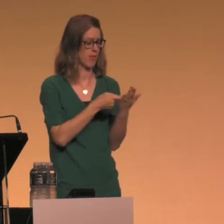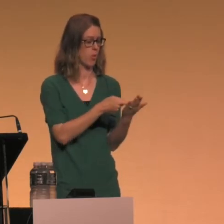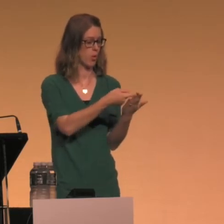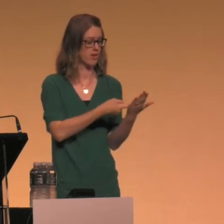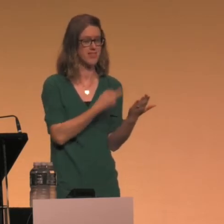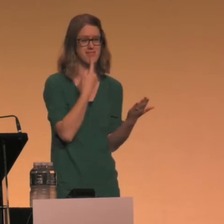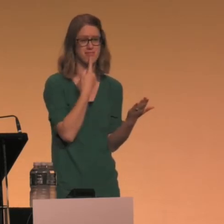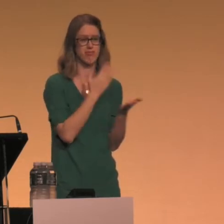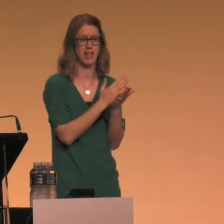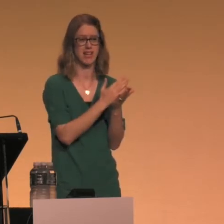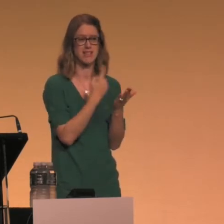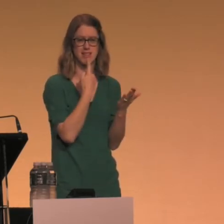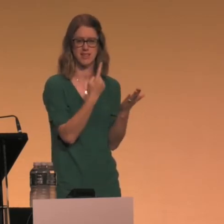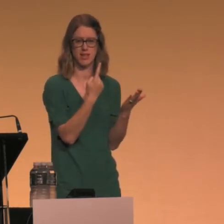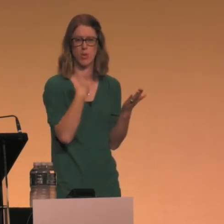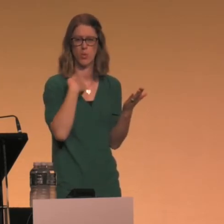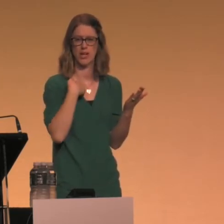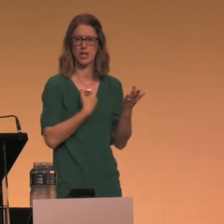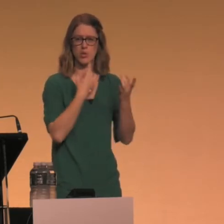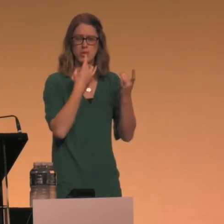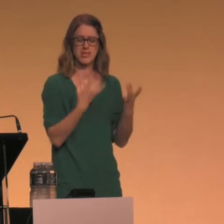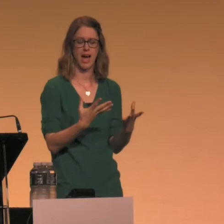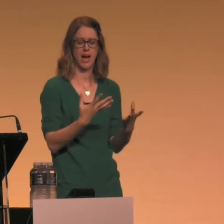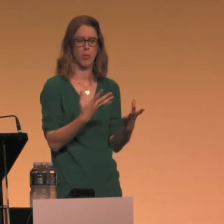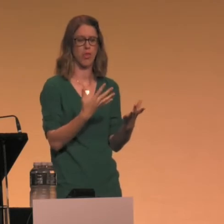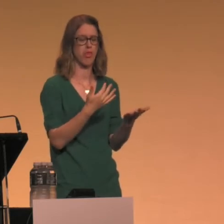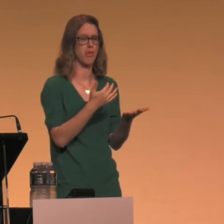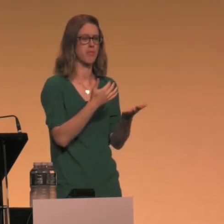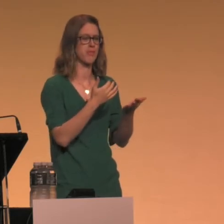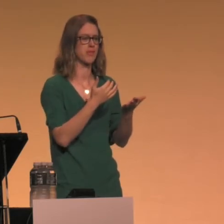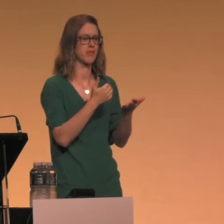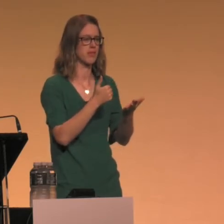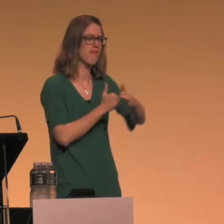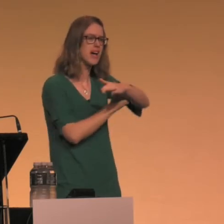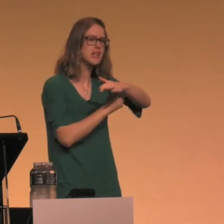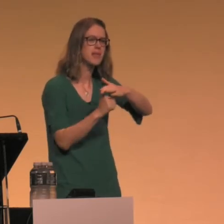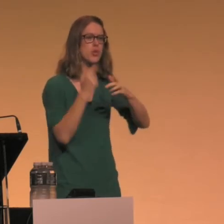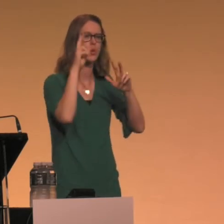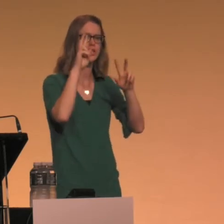is that we need to start with some of the fundamental issues in the system.